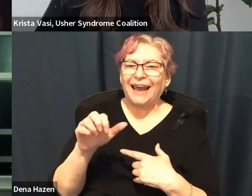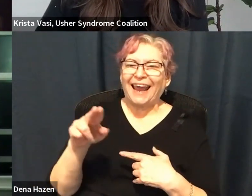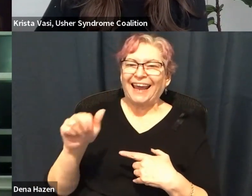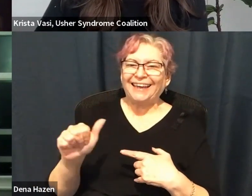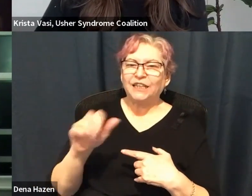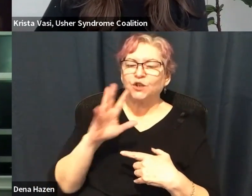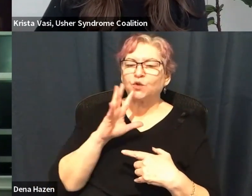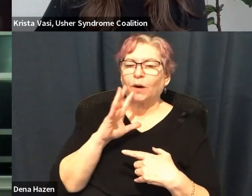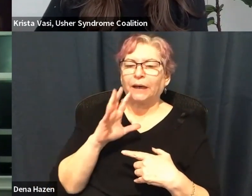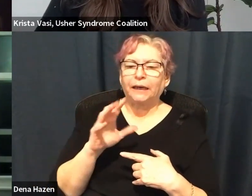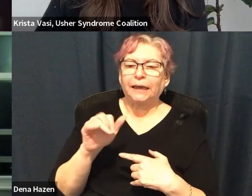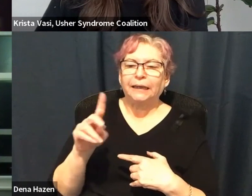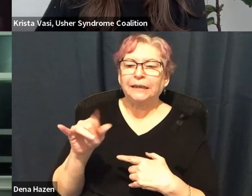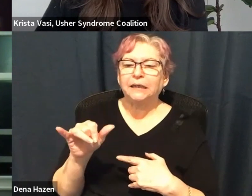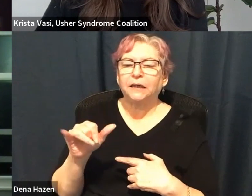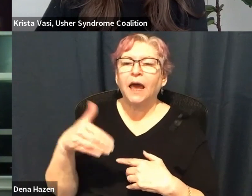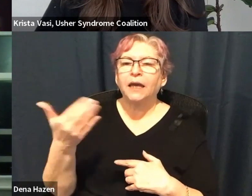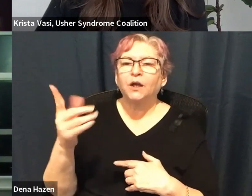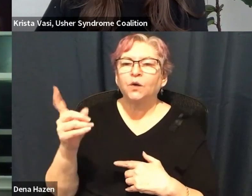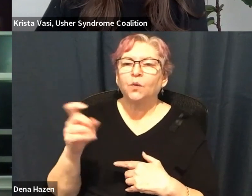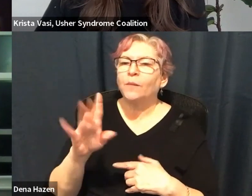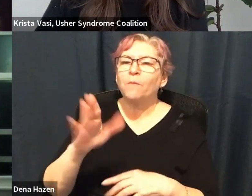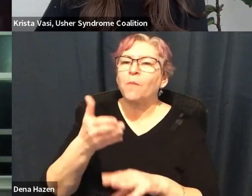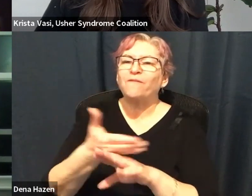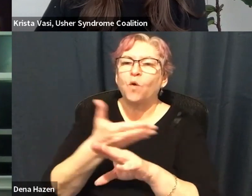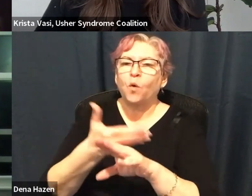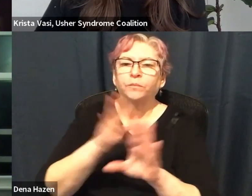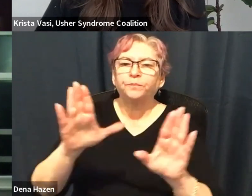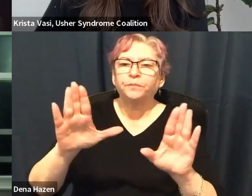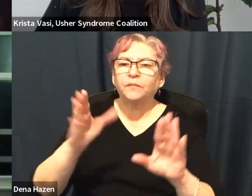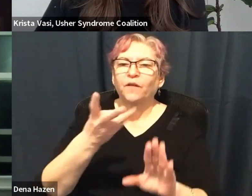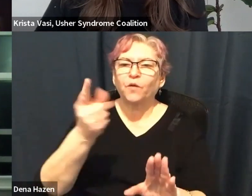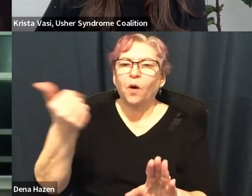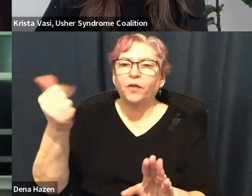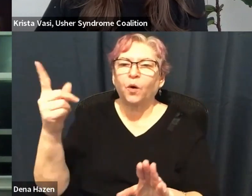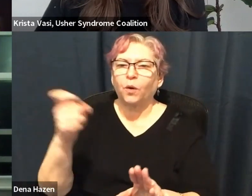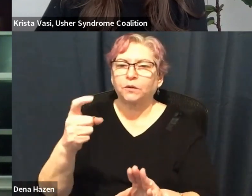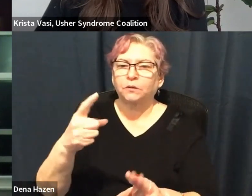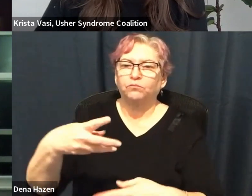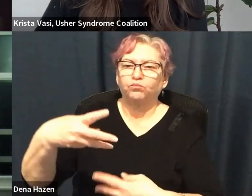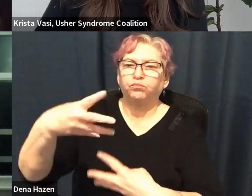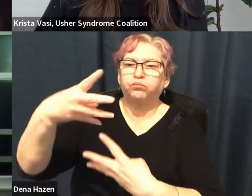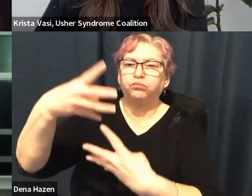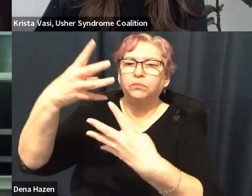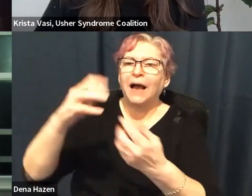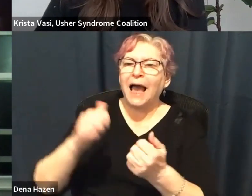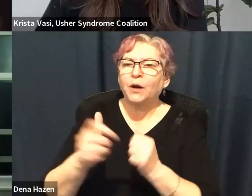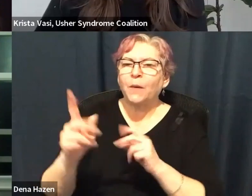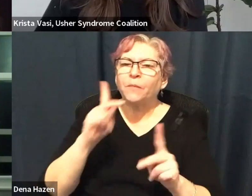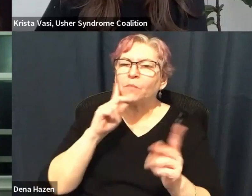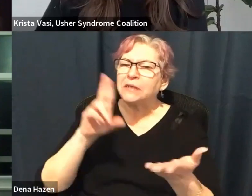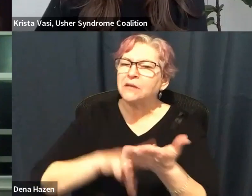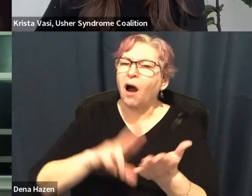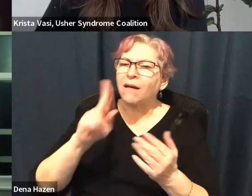Next question, but before we do that, there are a few questions that have been coming in about how do people sign up for clinical trials?